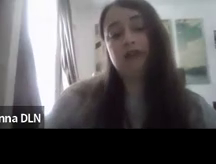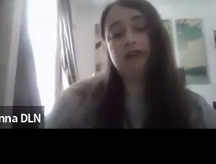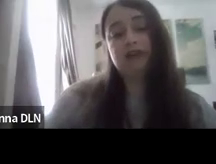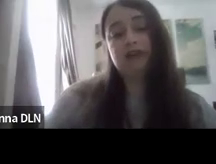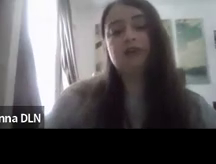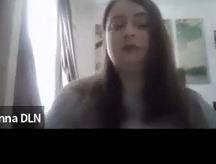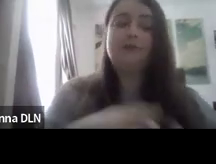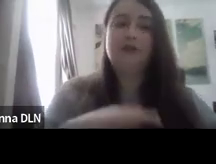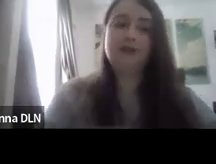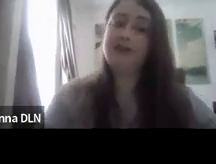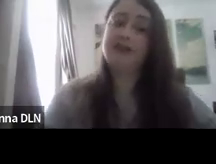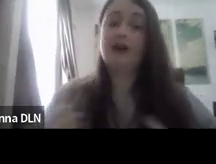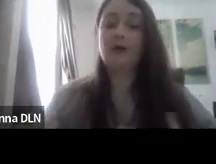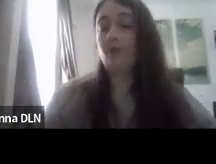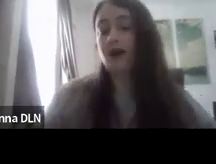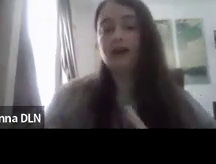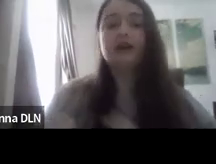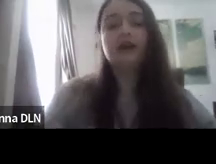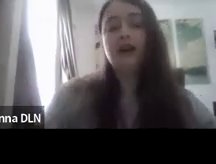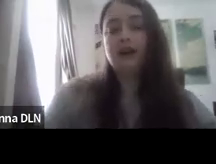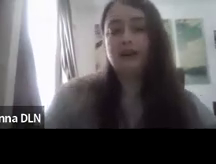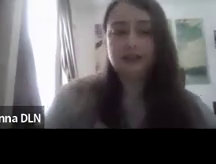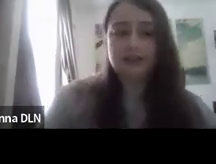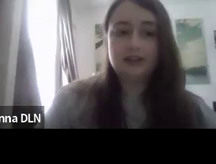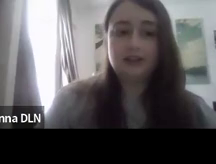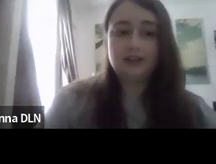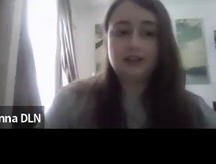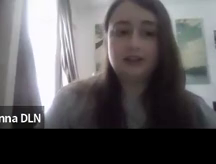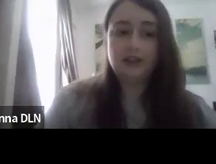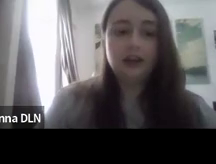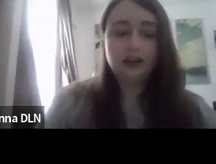at university. So if people are interested in how that can work, I can discuss it in the Q&A.